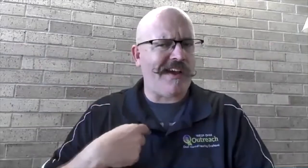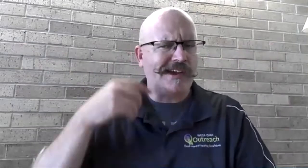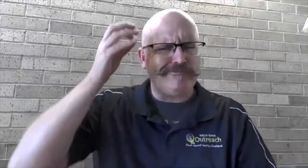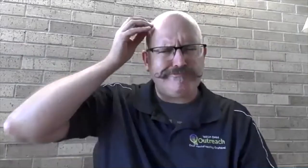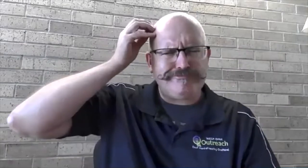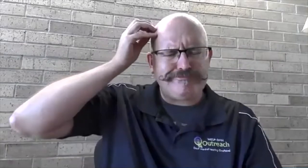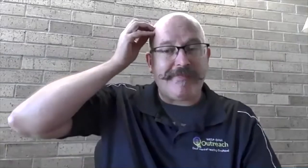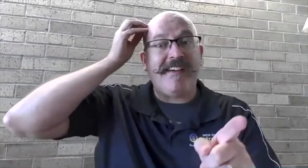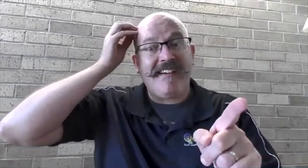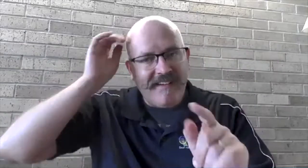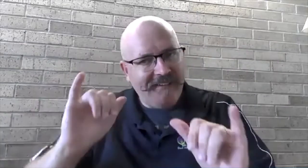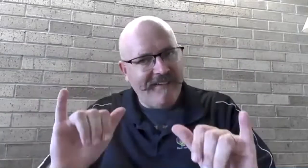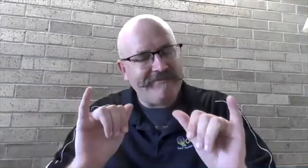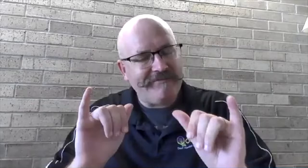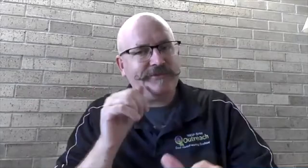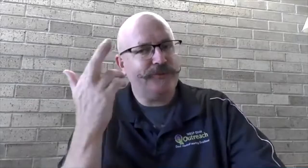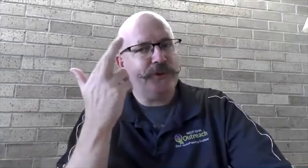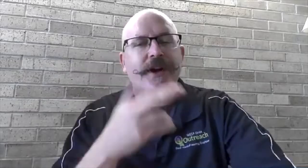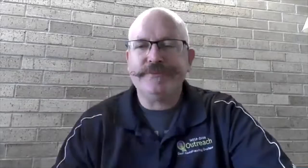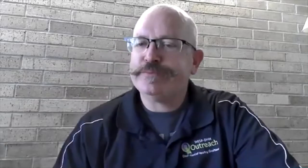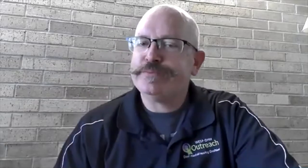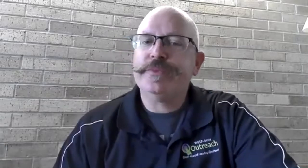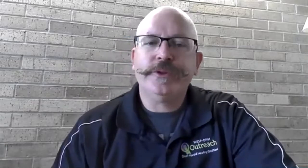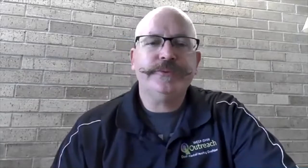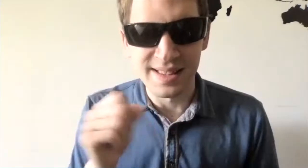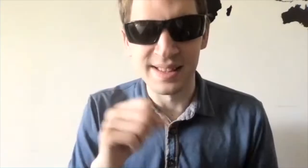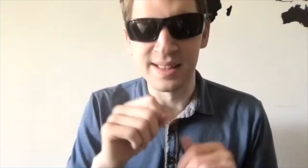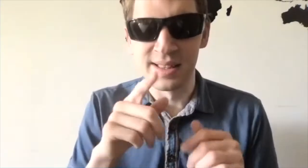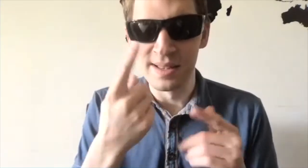But now that you mentioned it, yeah you're right.